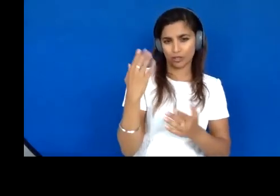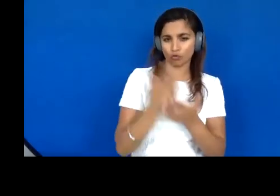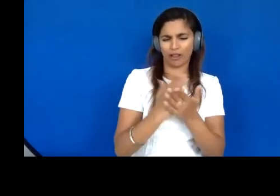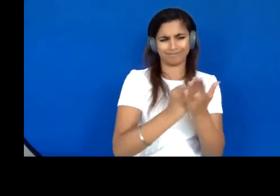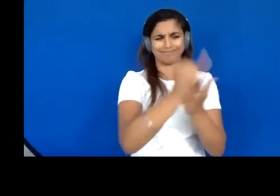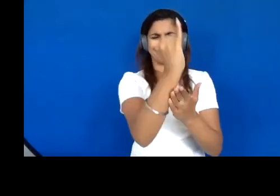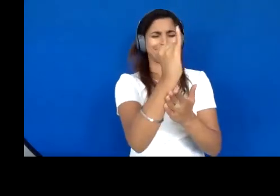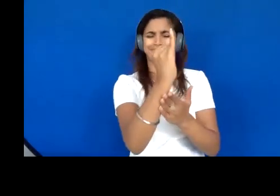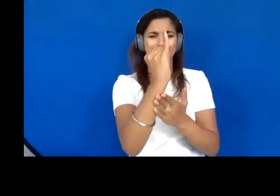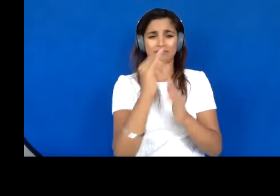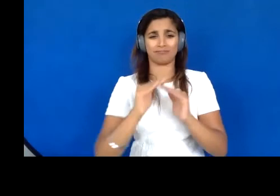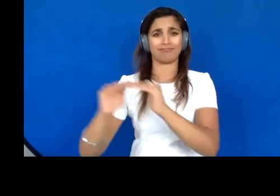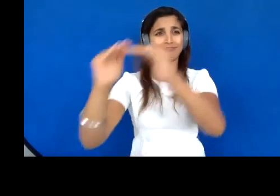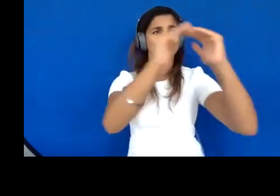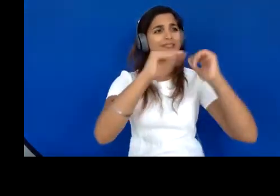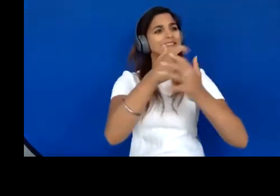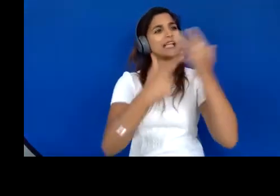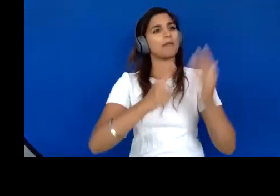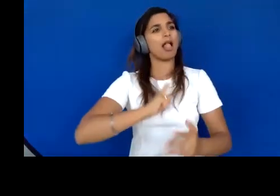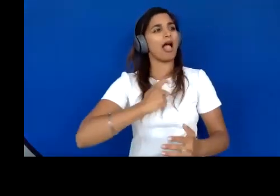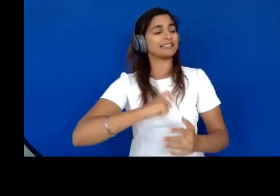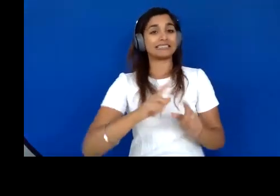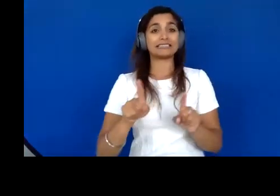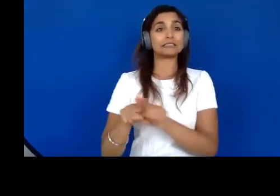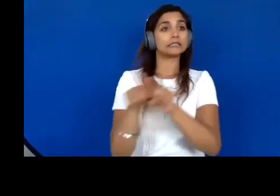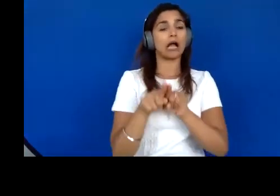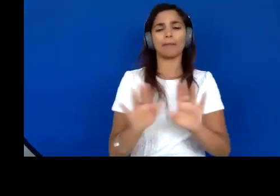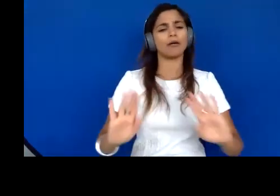universal disabled identity instead acknowledging that there may be multiple